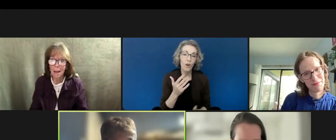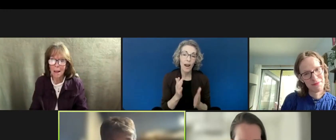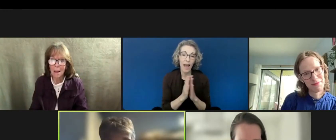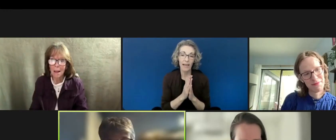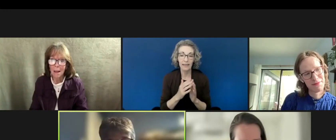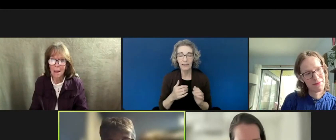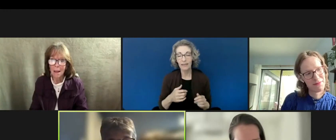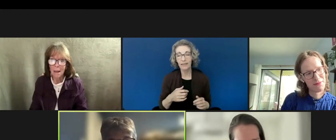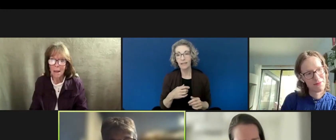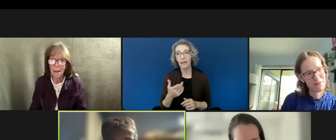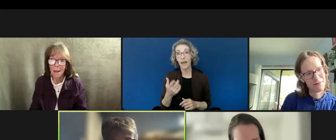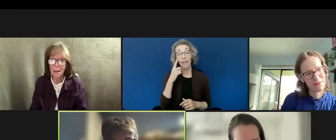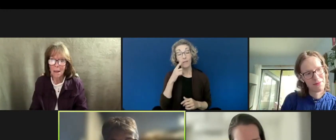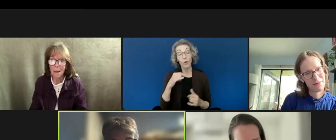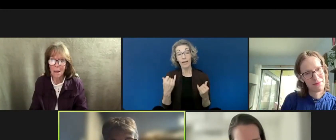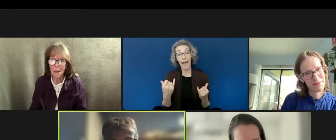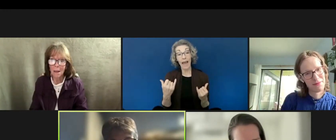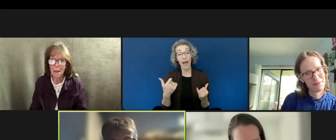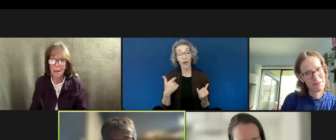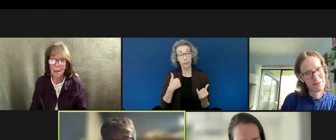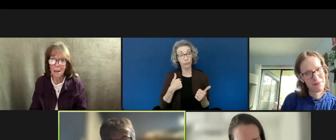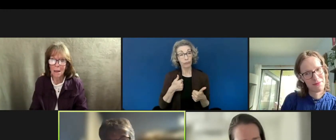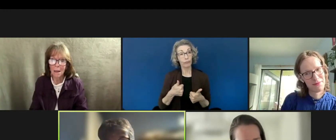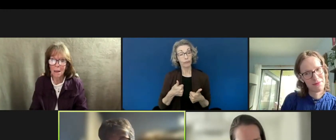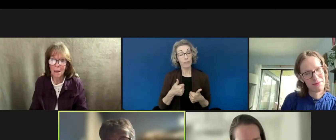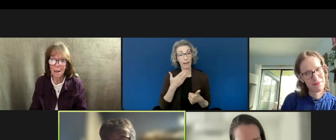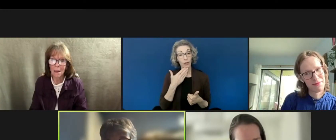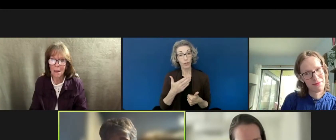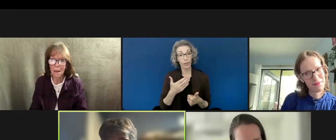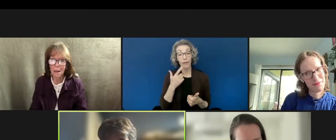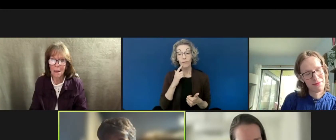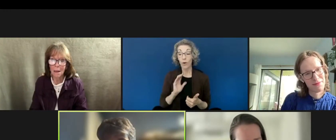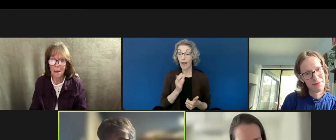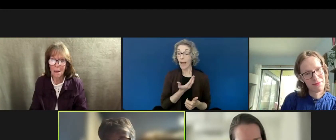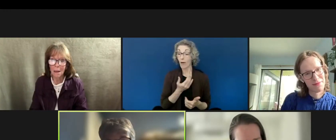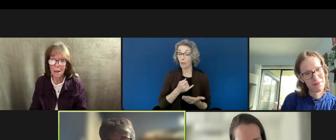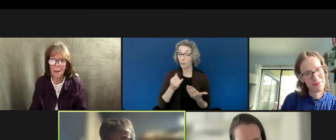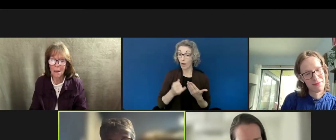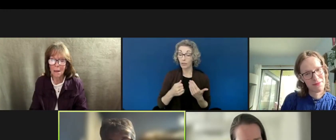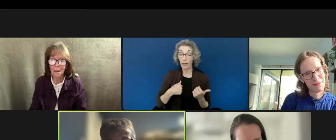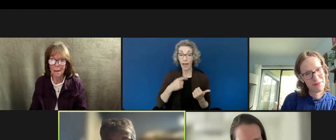I think for now I'm good. I think for our project I'll be okay.